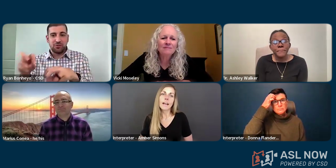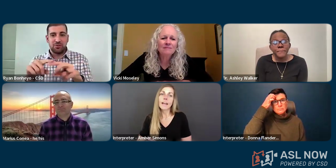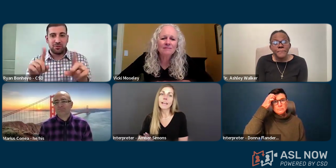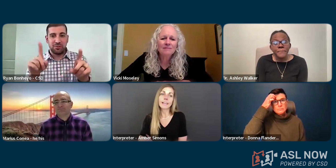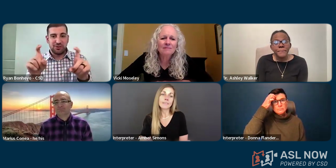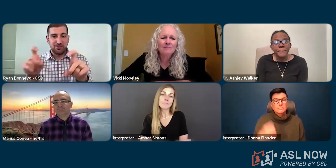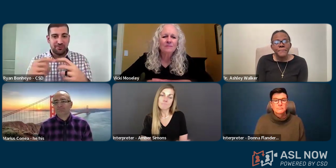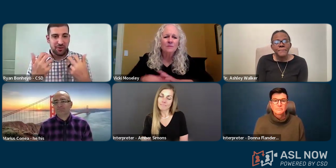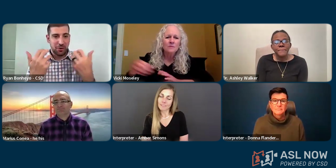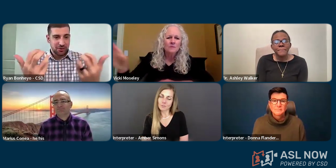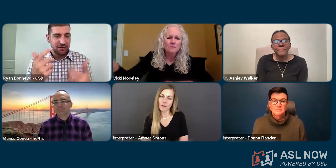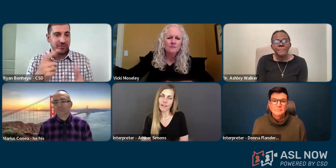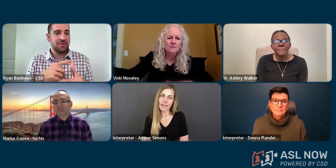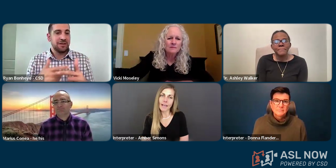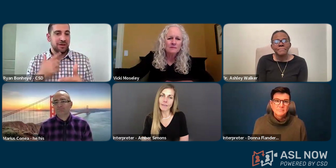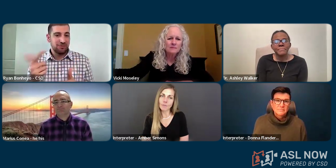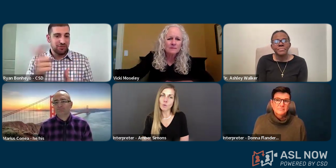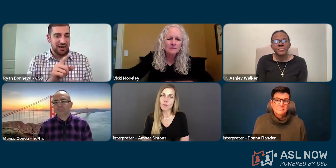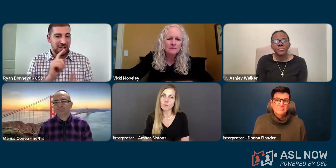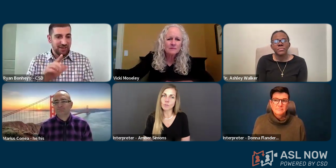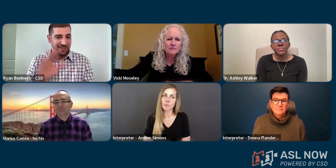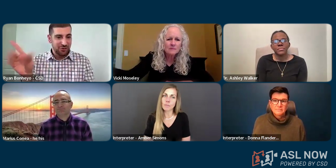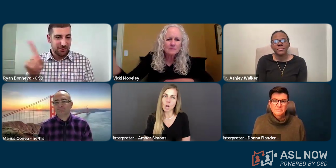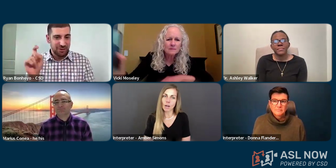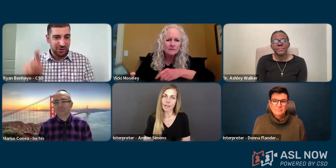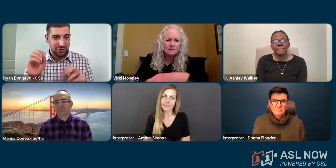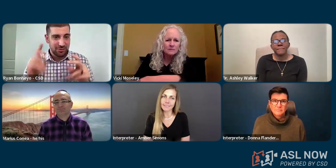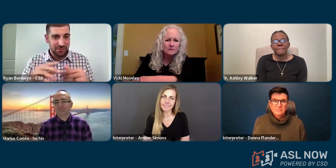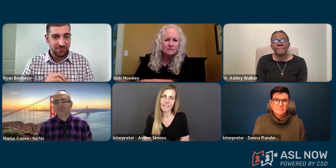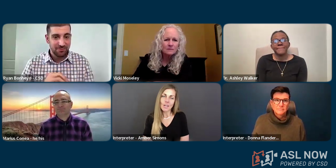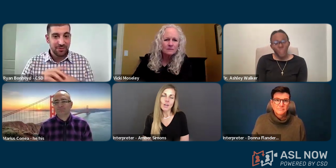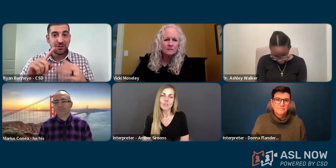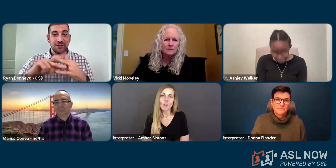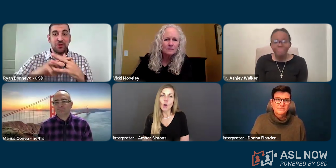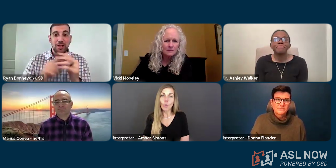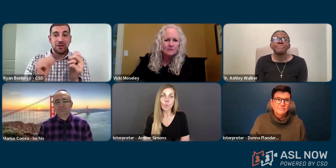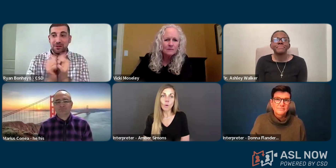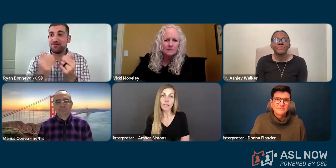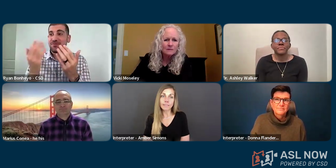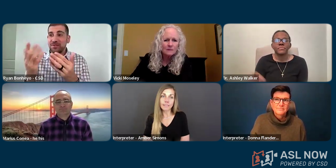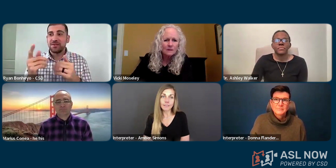Hi, this is Ryan. I have a few questions from the audience, so we're going to take